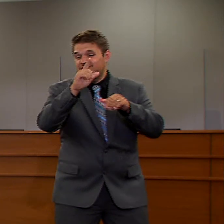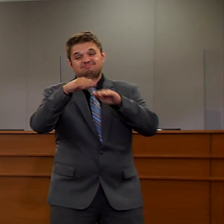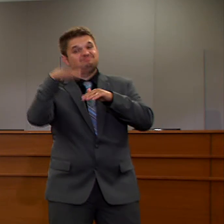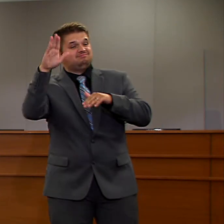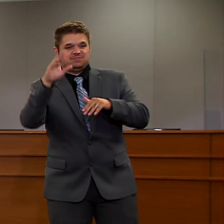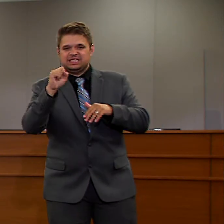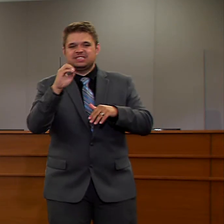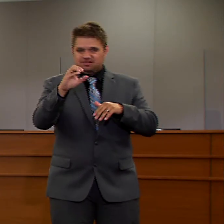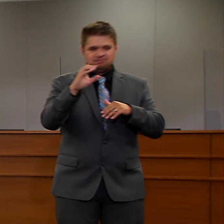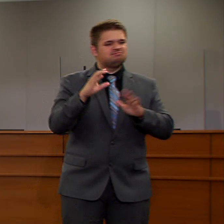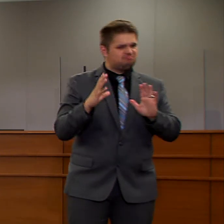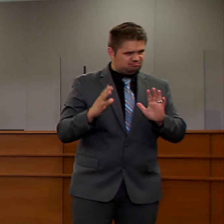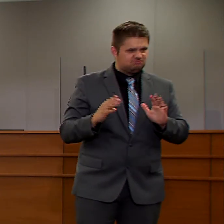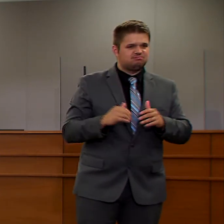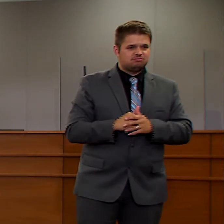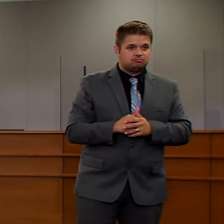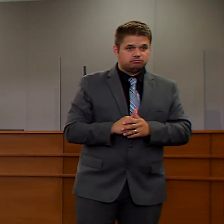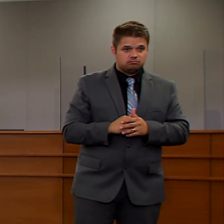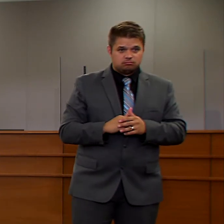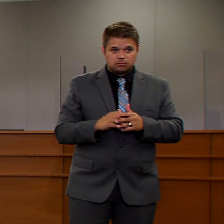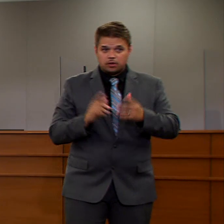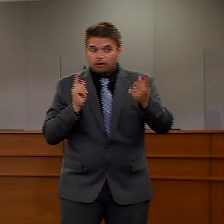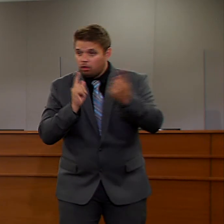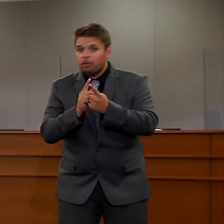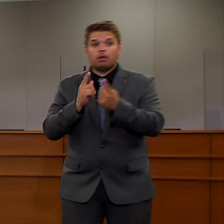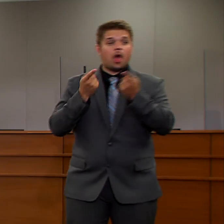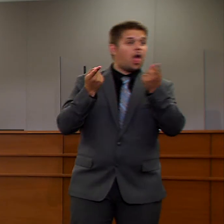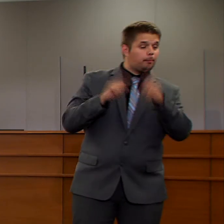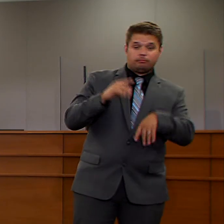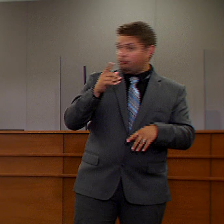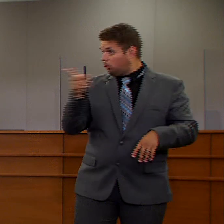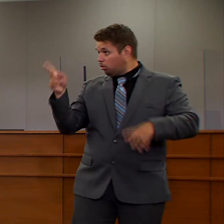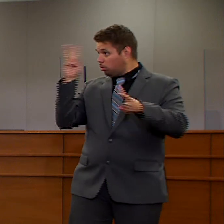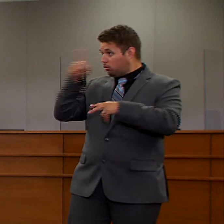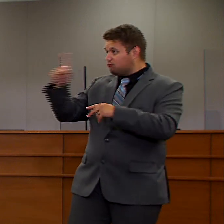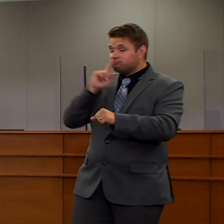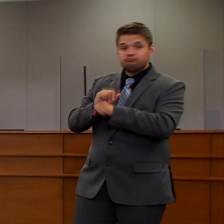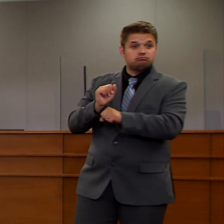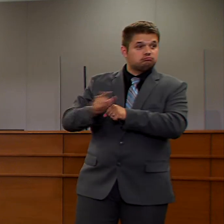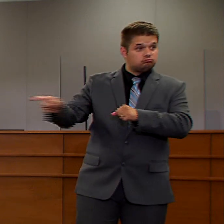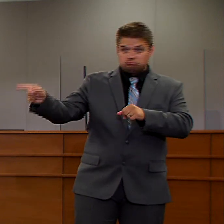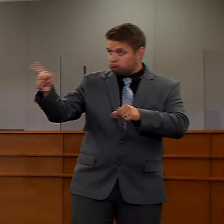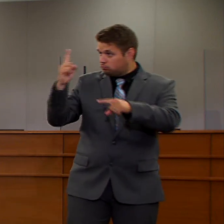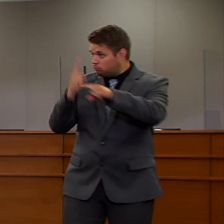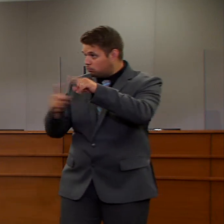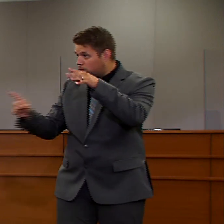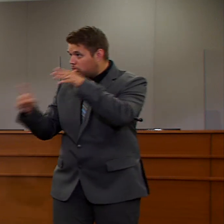yourself for 14 days from the date you last saw them and get tested if you develop symptoms.